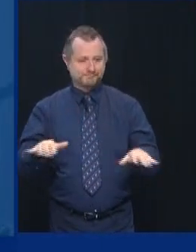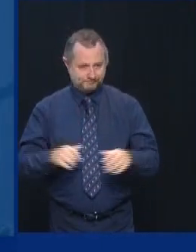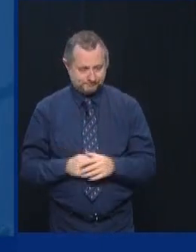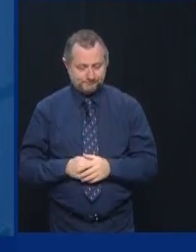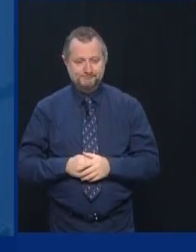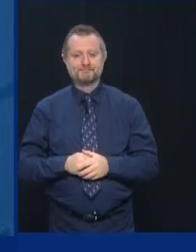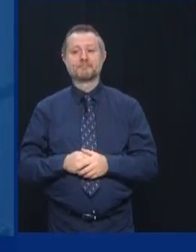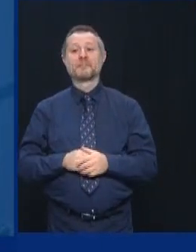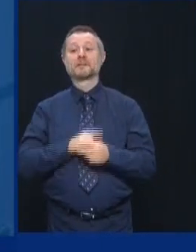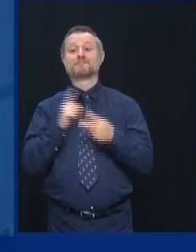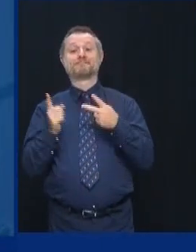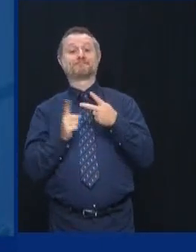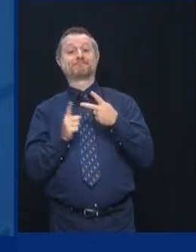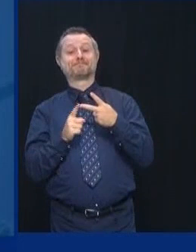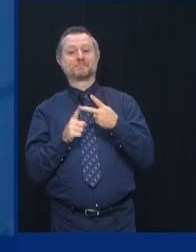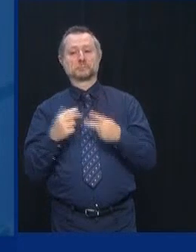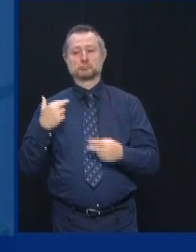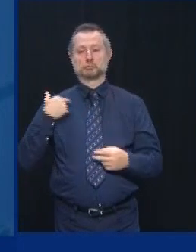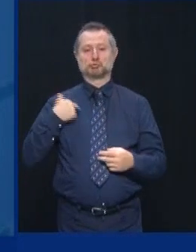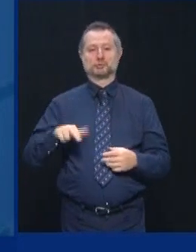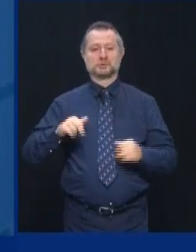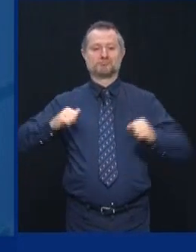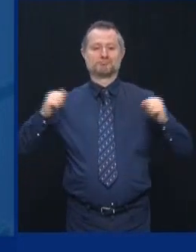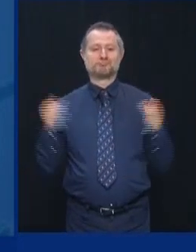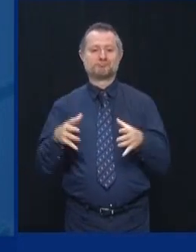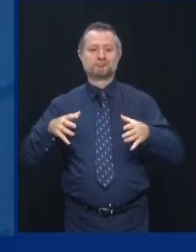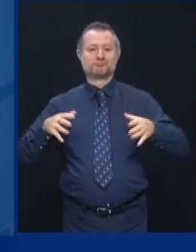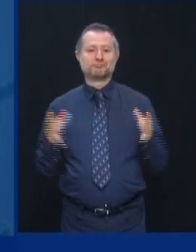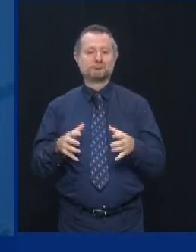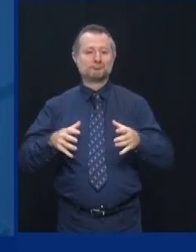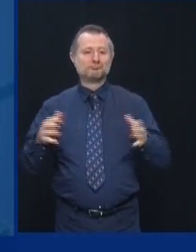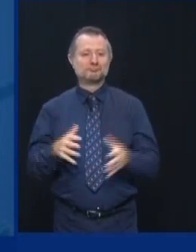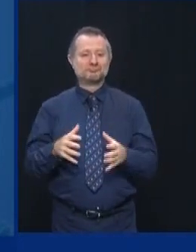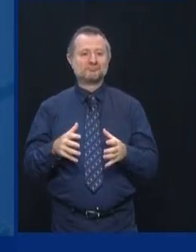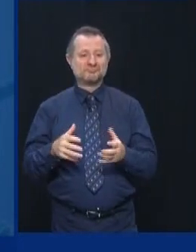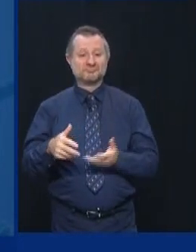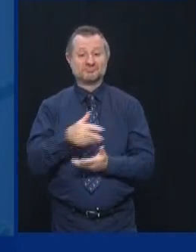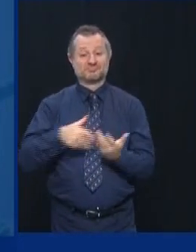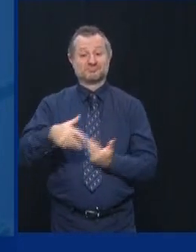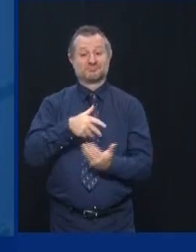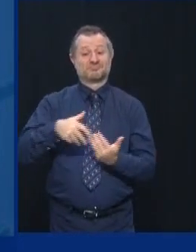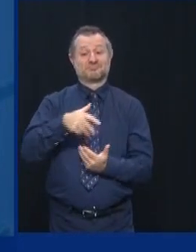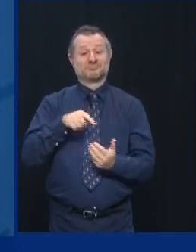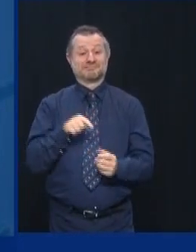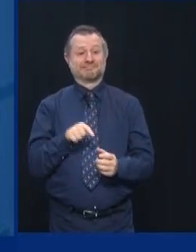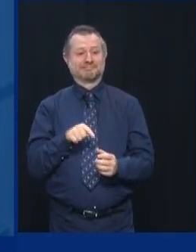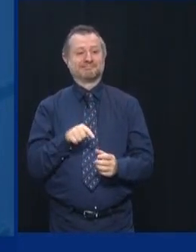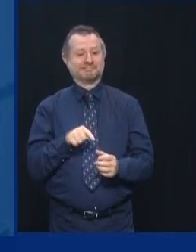PLAYGROUND. SCHOOLS CAN BE LOCATIONS OF